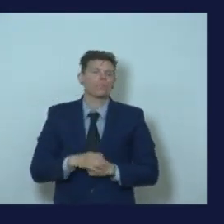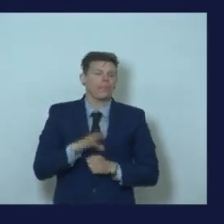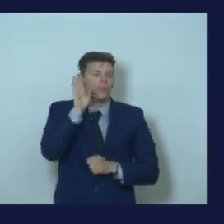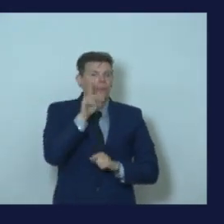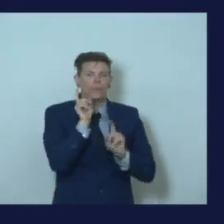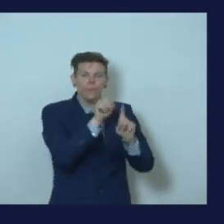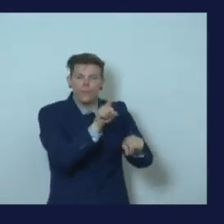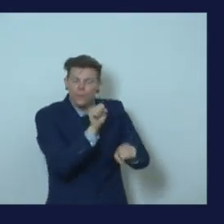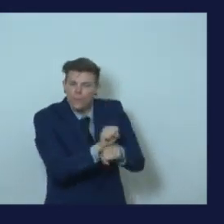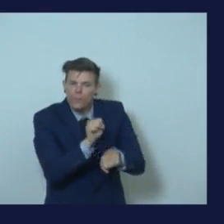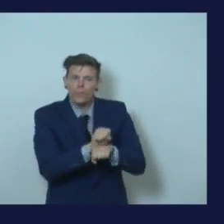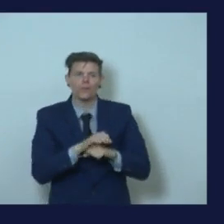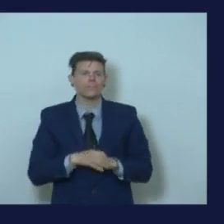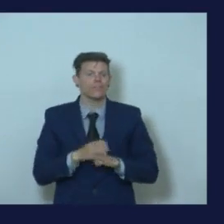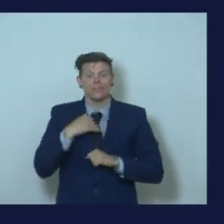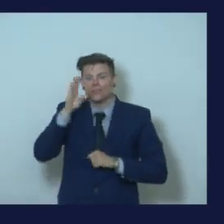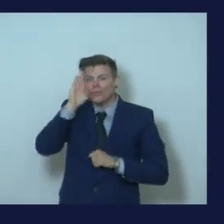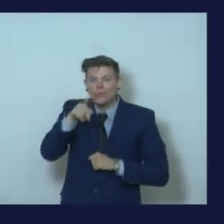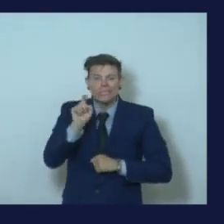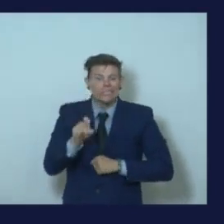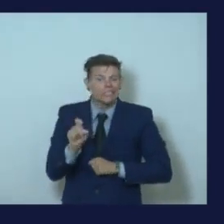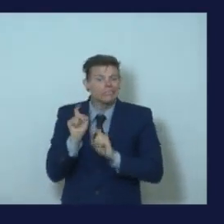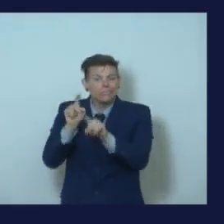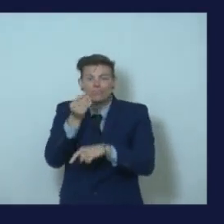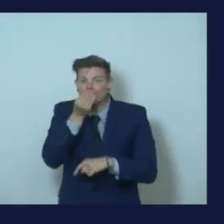I KNOW THAT YOU HAVE TO GET MEDICAL ATTENTION.